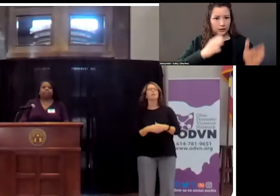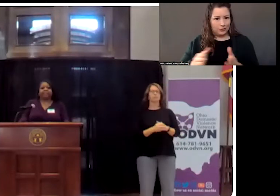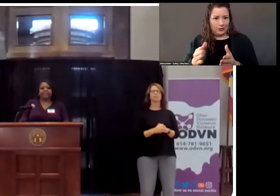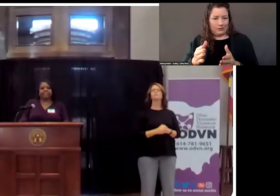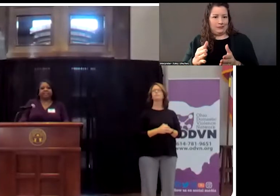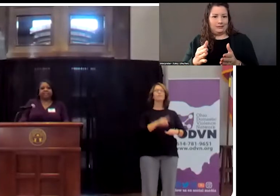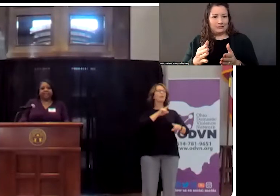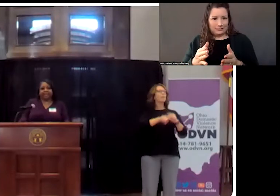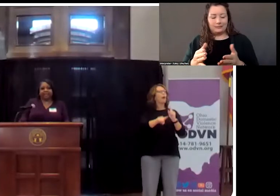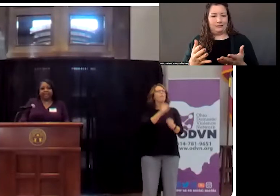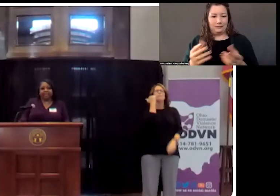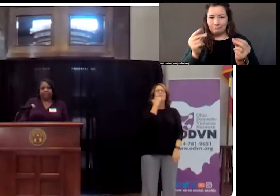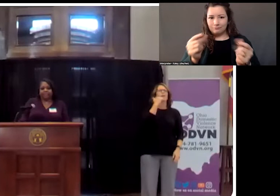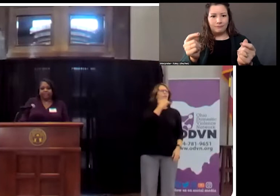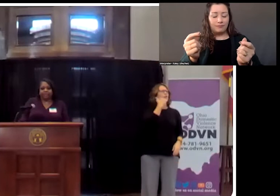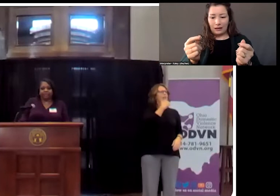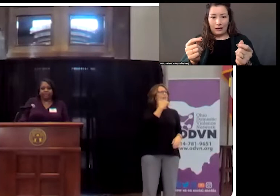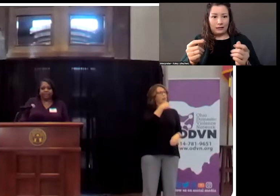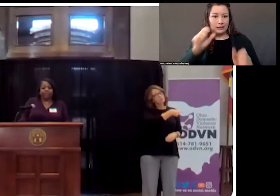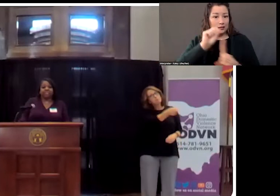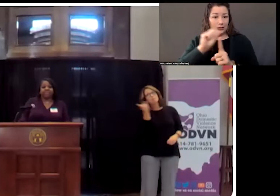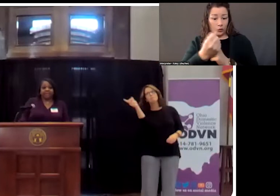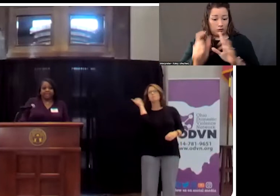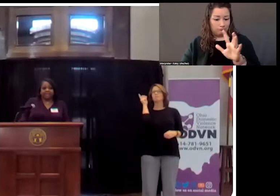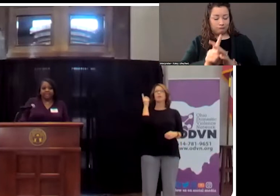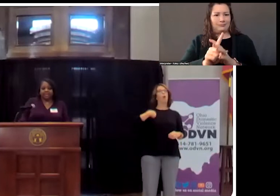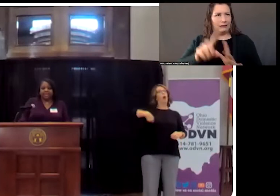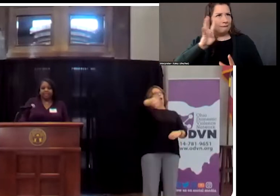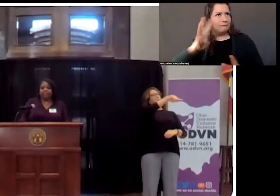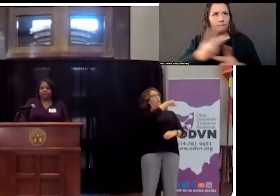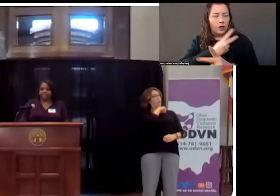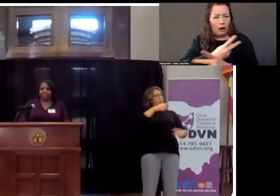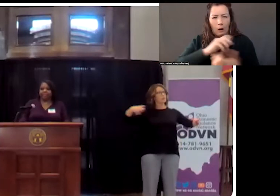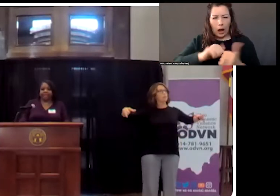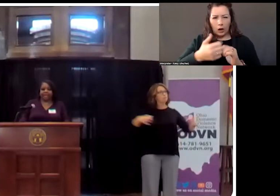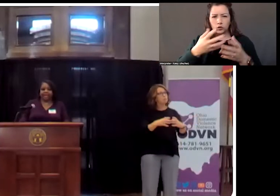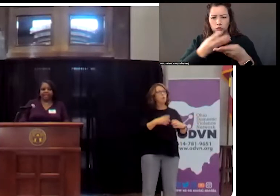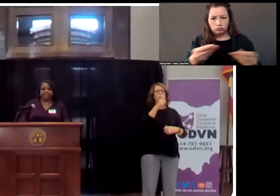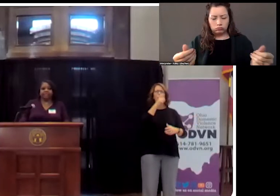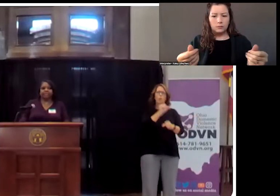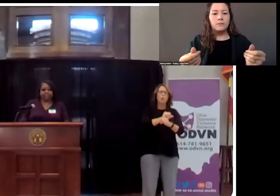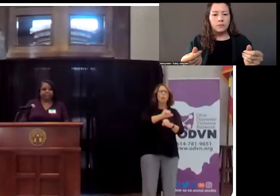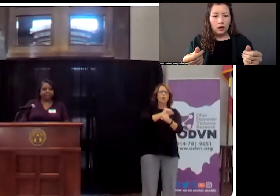But each and every day, those of you, those of us that were on the front lines, we showed up